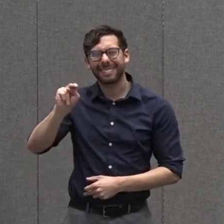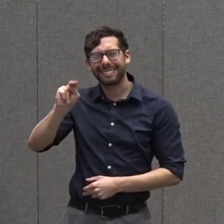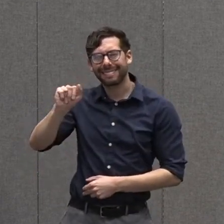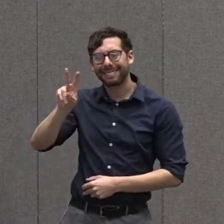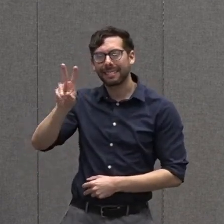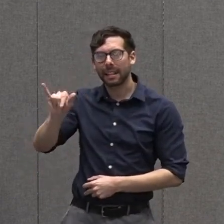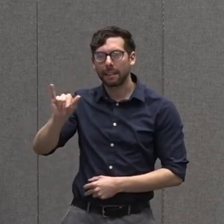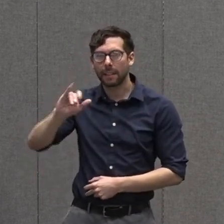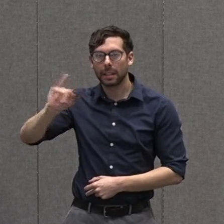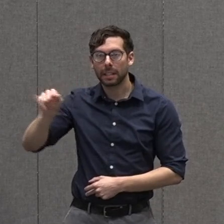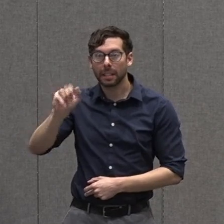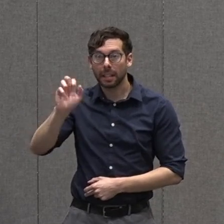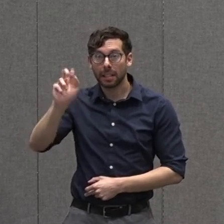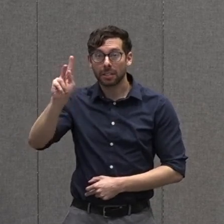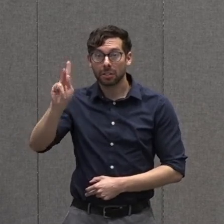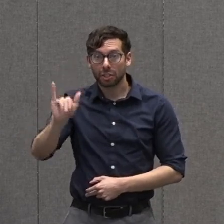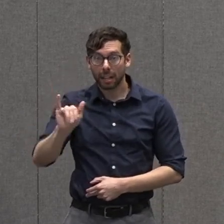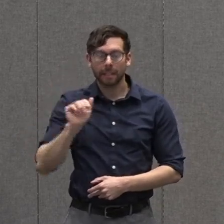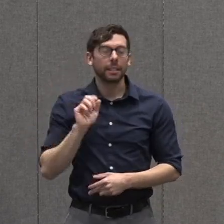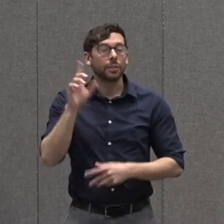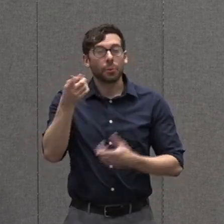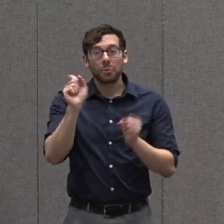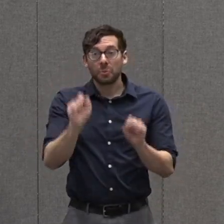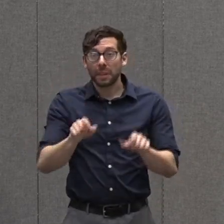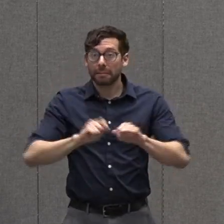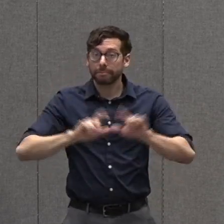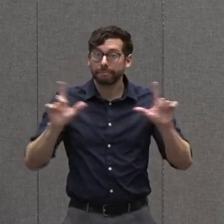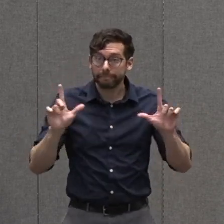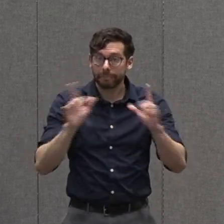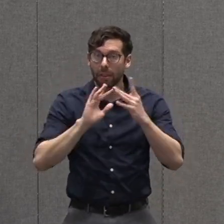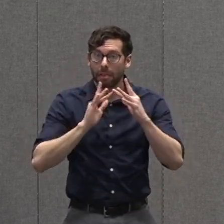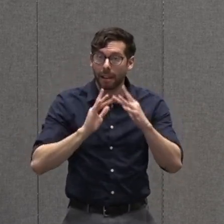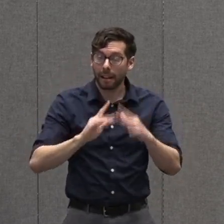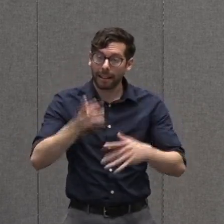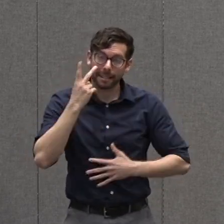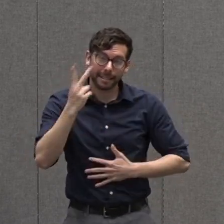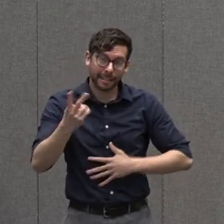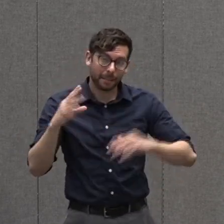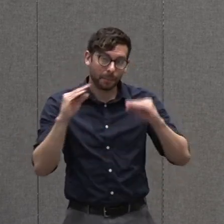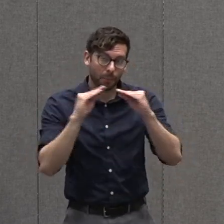get a little more information about the Navy Jack. Yeah, okay let's meet out first snaky friend.